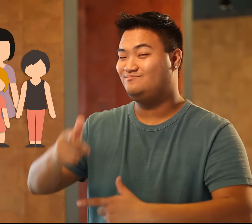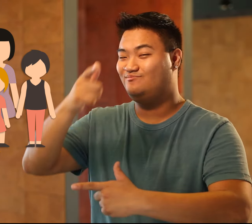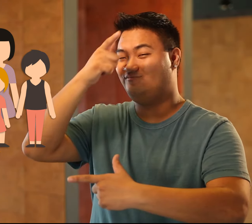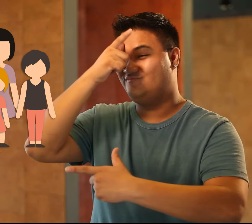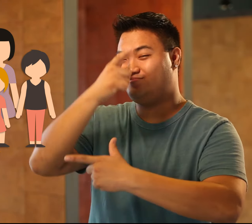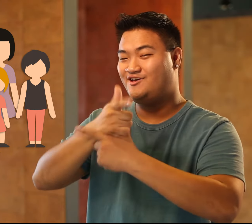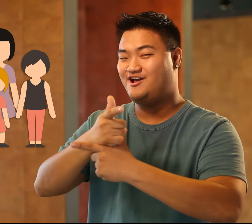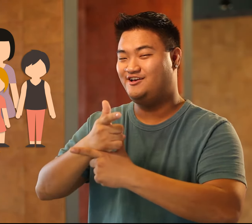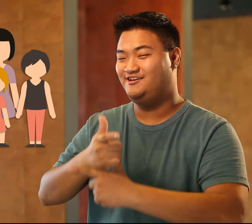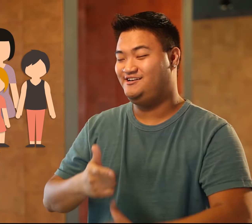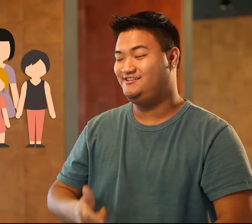brother